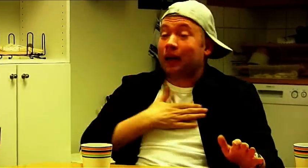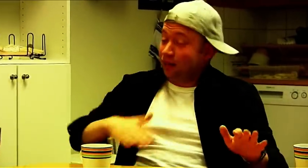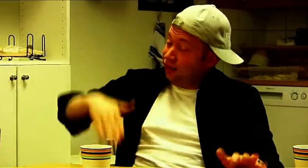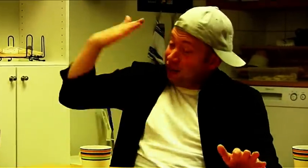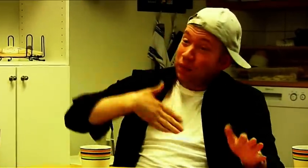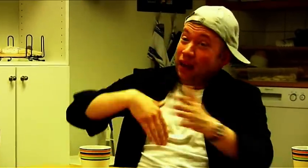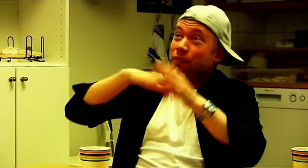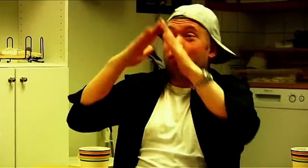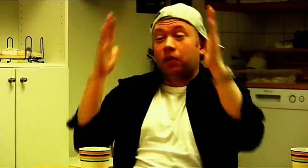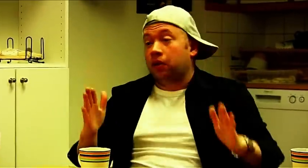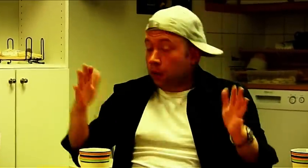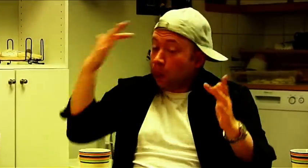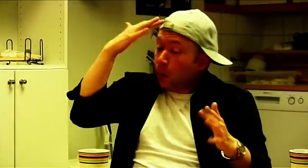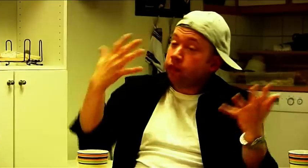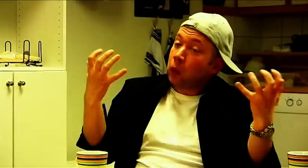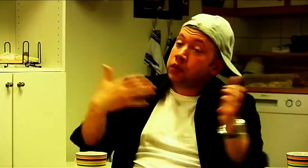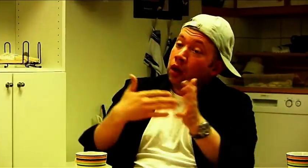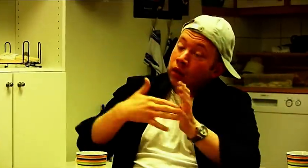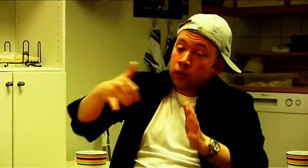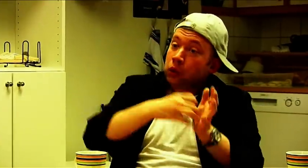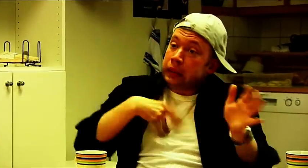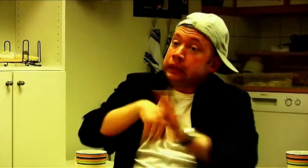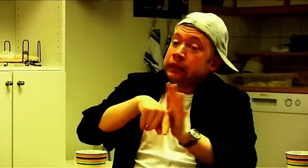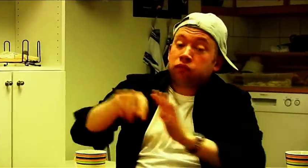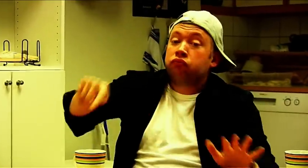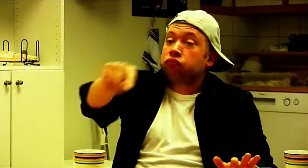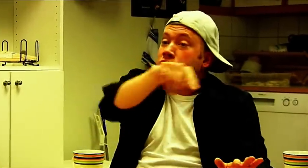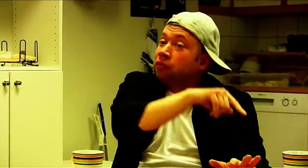with damages by damp in our house when I grew up because I peed everywhere.